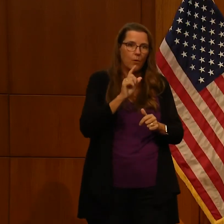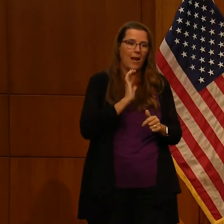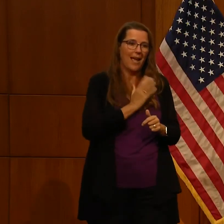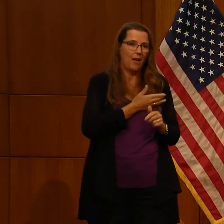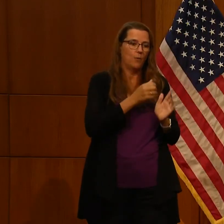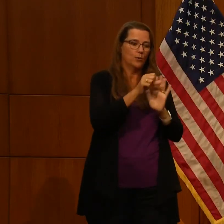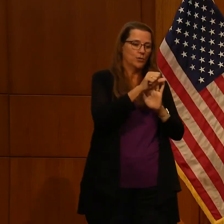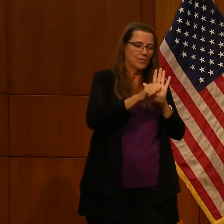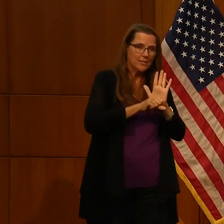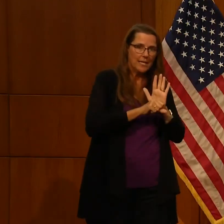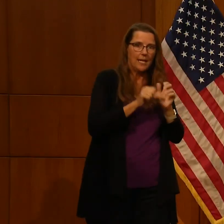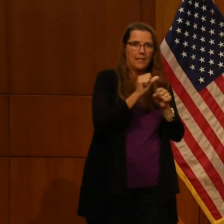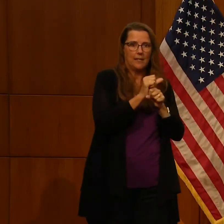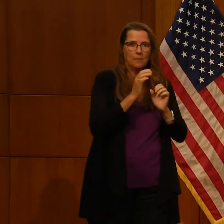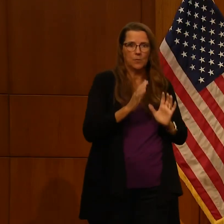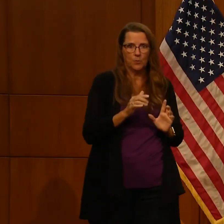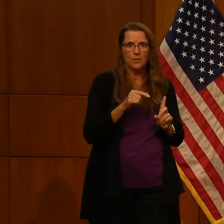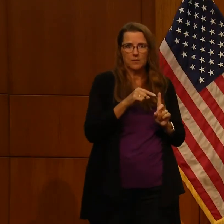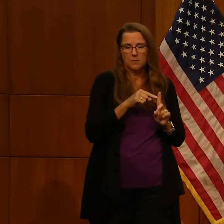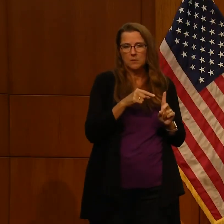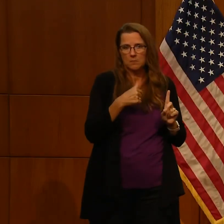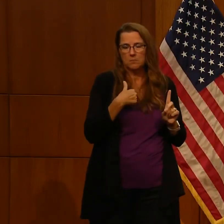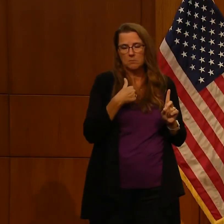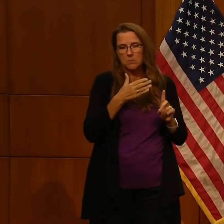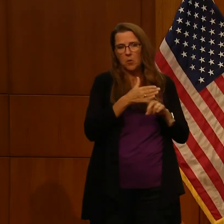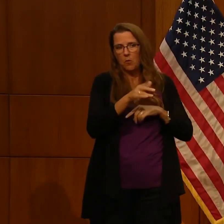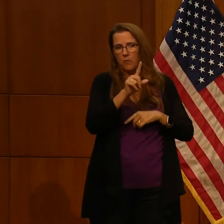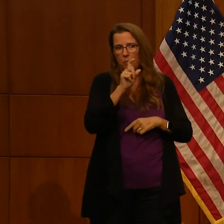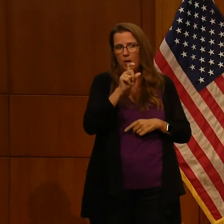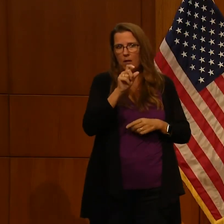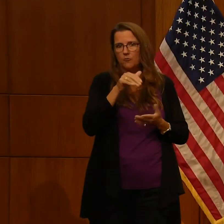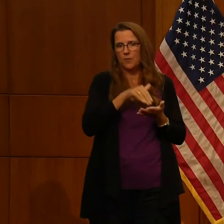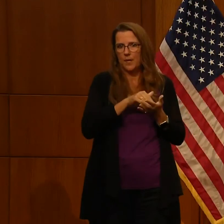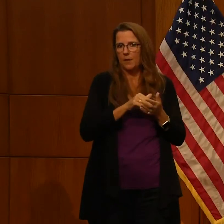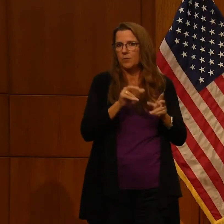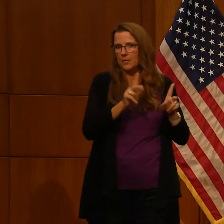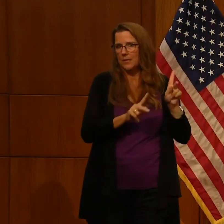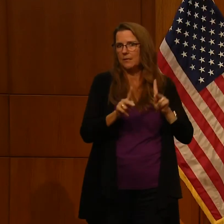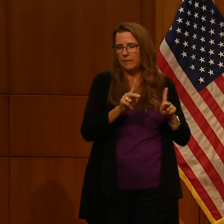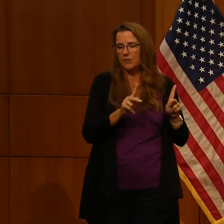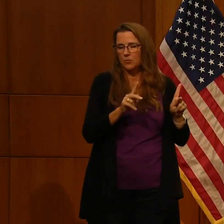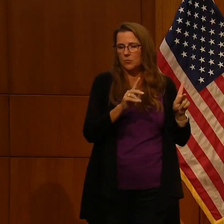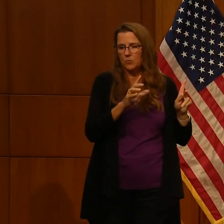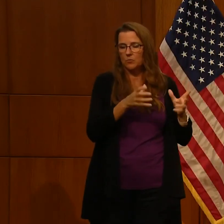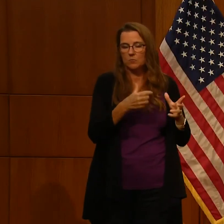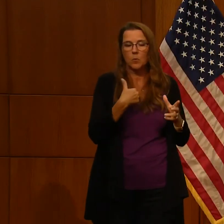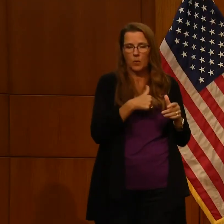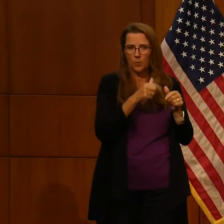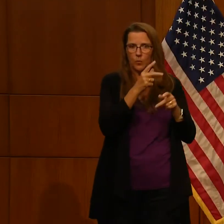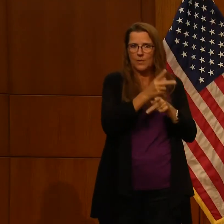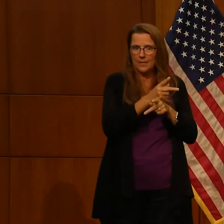AND THAT IS BY MANDATING VACCINATIONS FOR OUR STATE EMPLOYEES, WHICH IS, AS I'VE